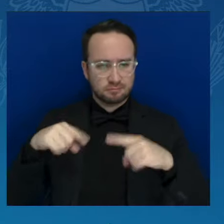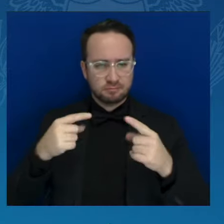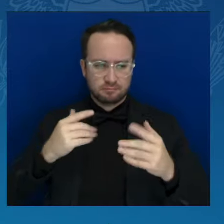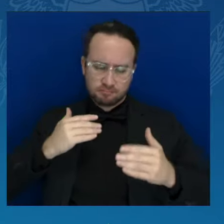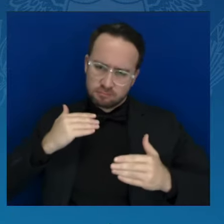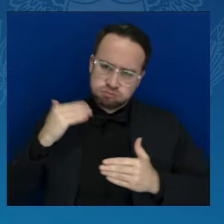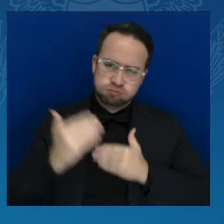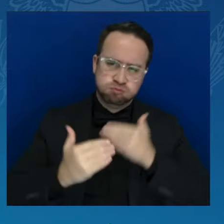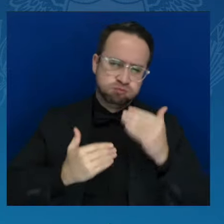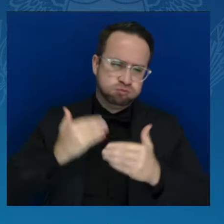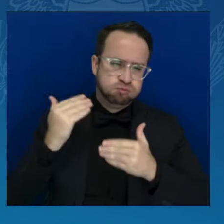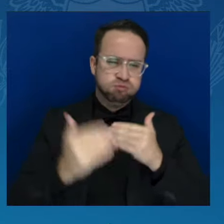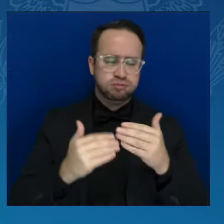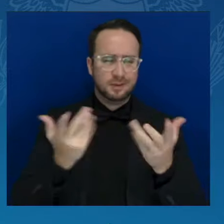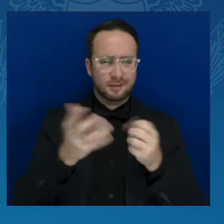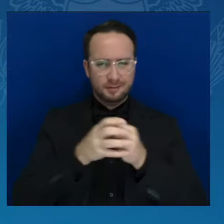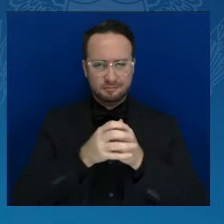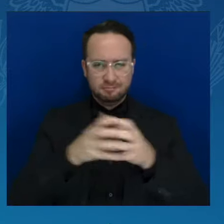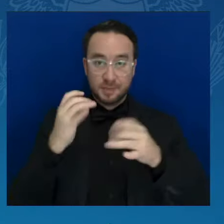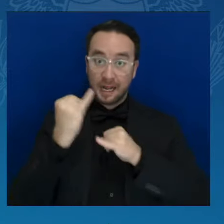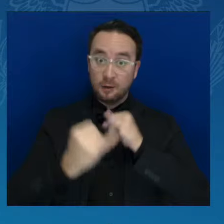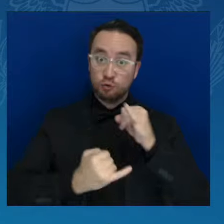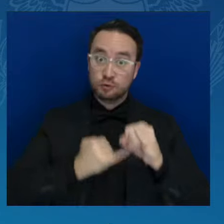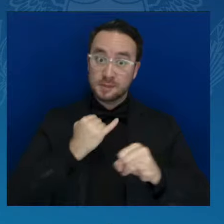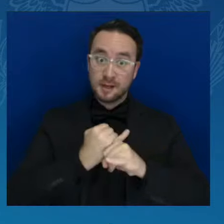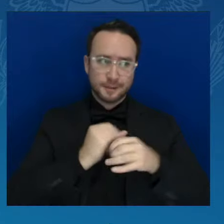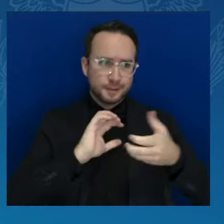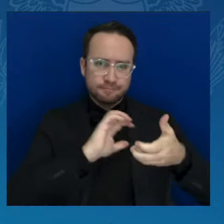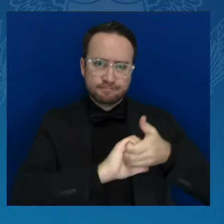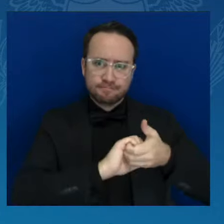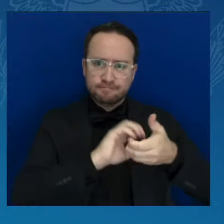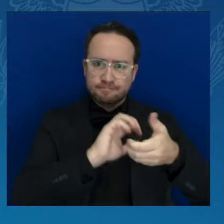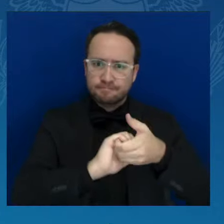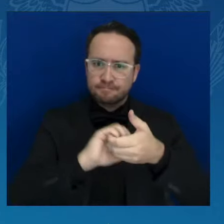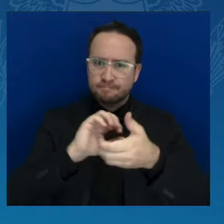as well as international rules and norms for sustainable space activities.